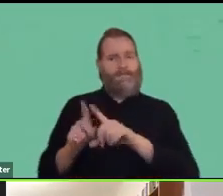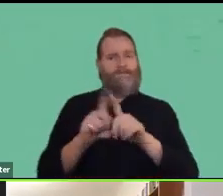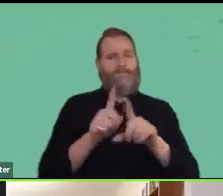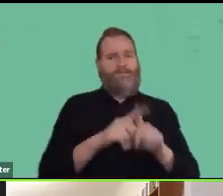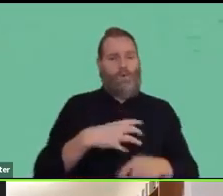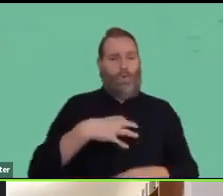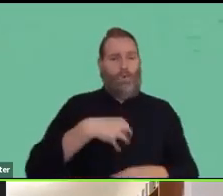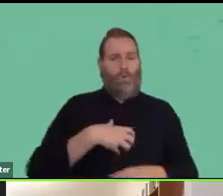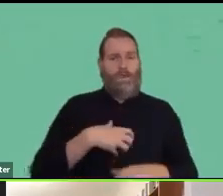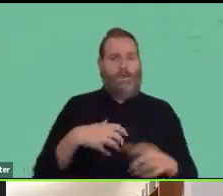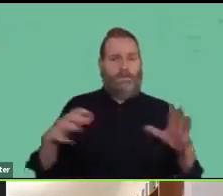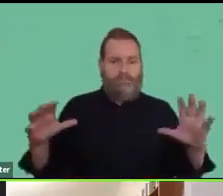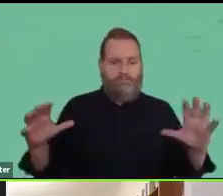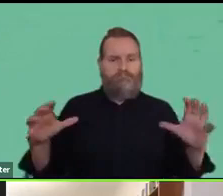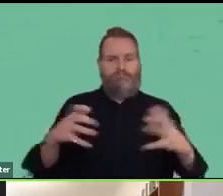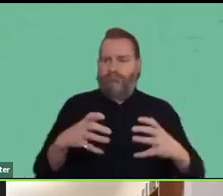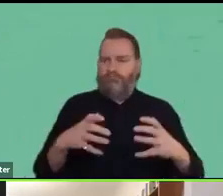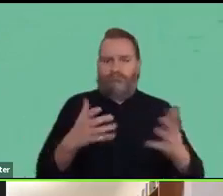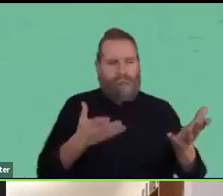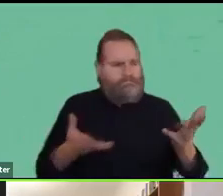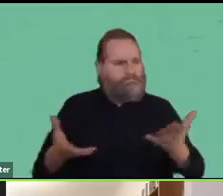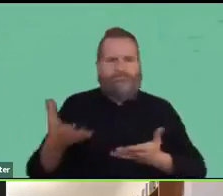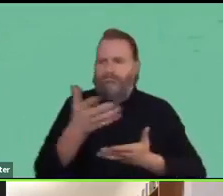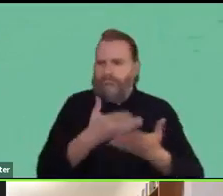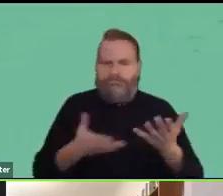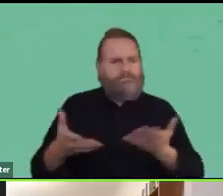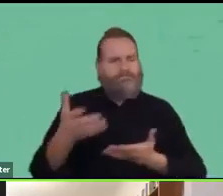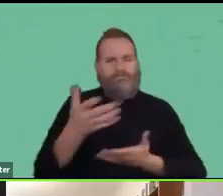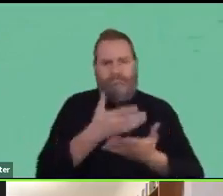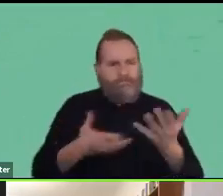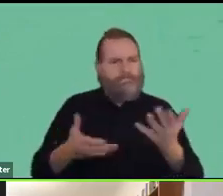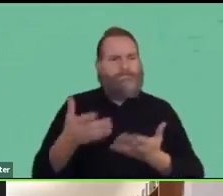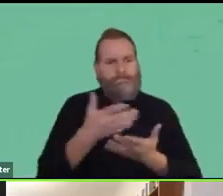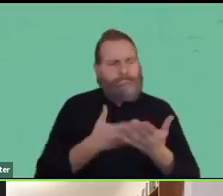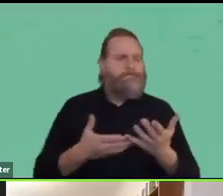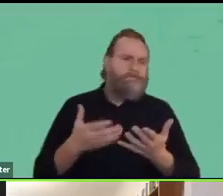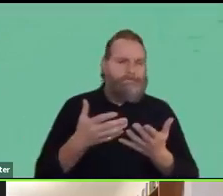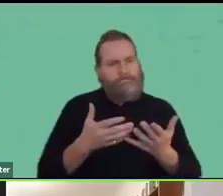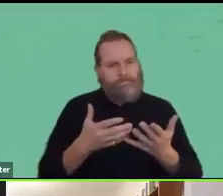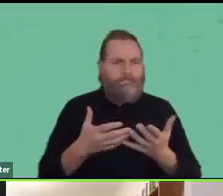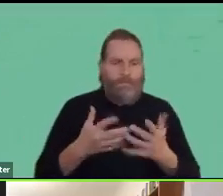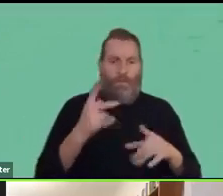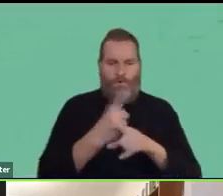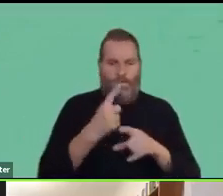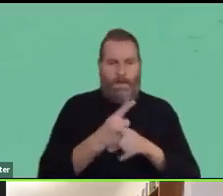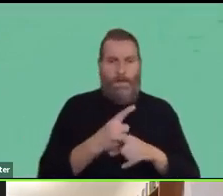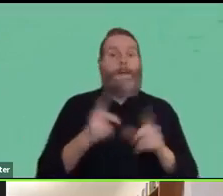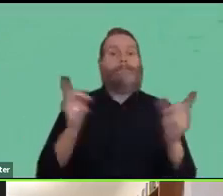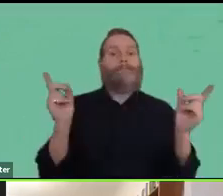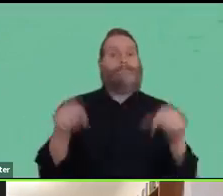discussion and have agreed to meet again early in January and they've all gone back to um